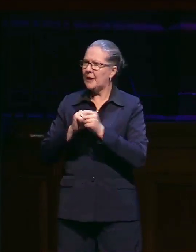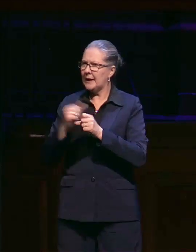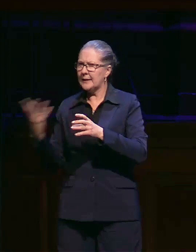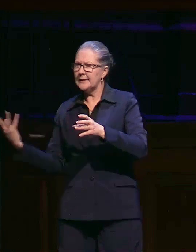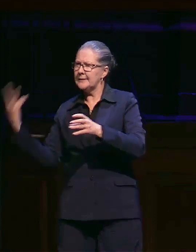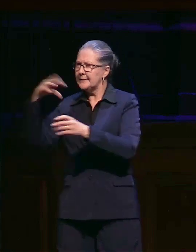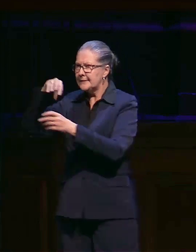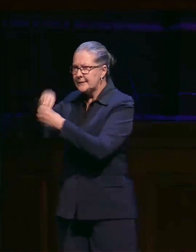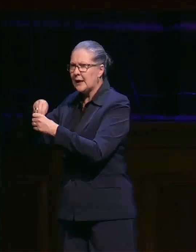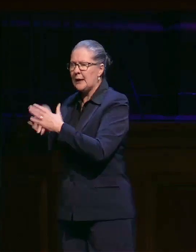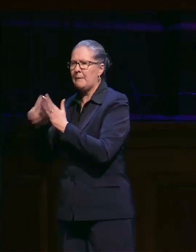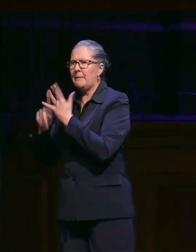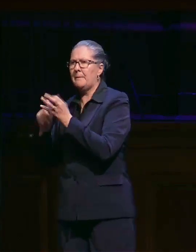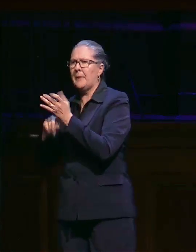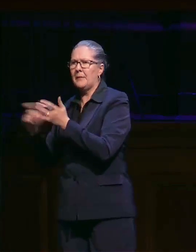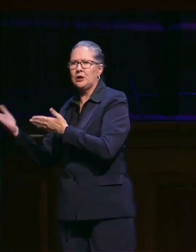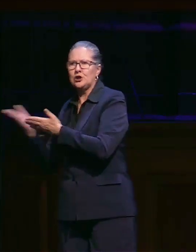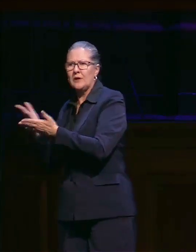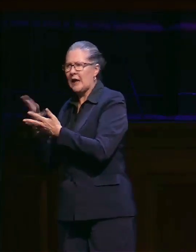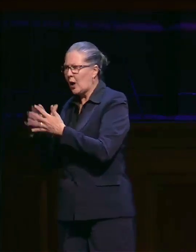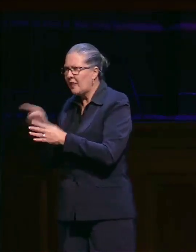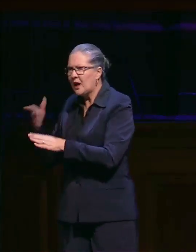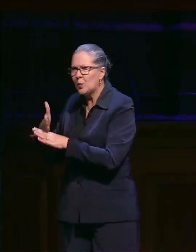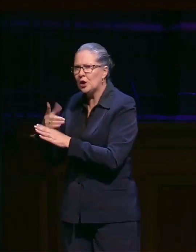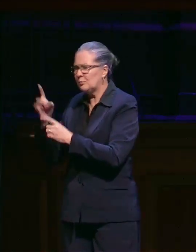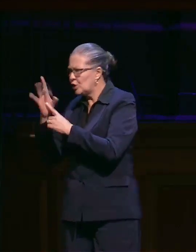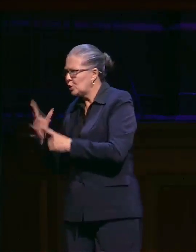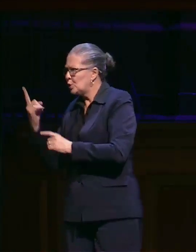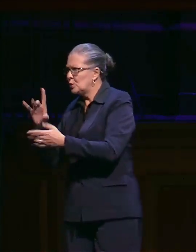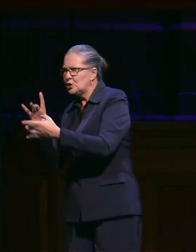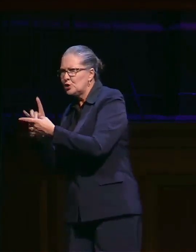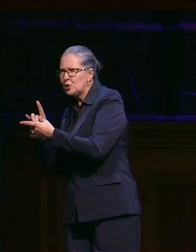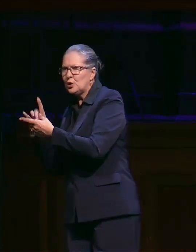service how it works what it prioritizes who joins and leads it that's why